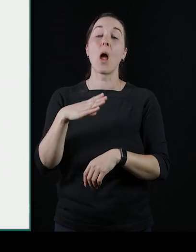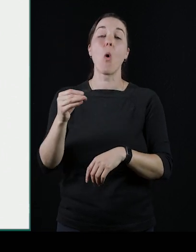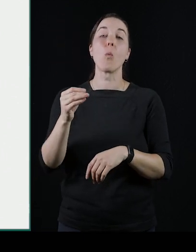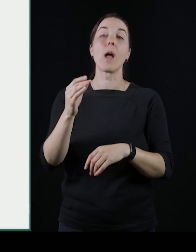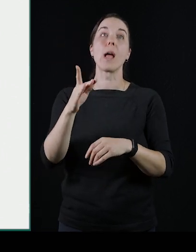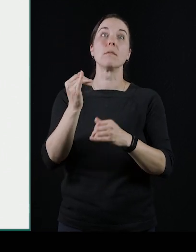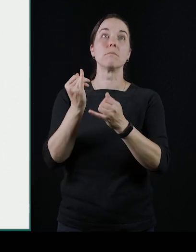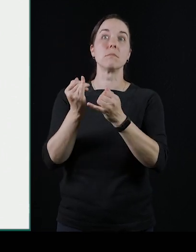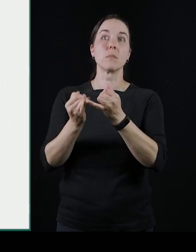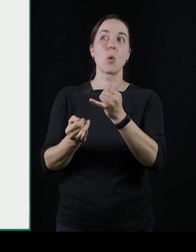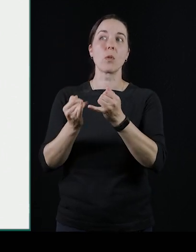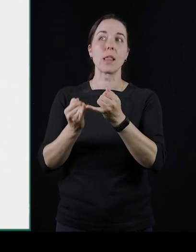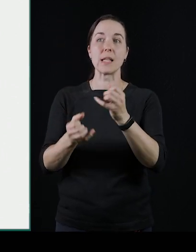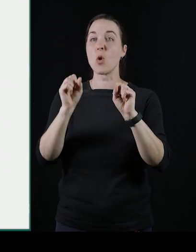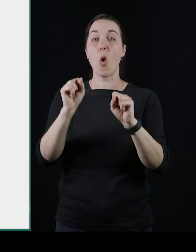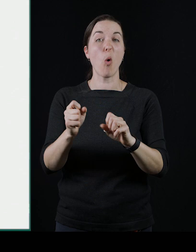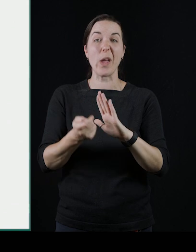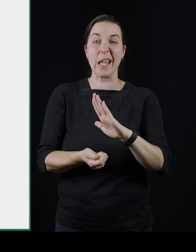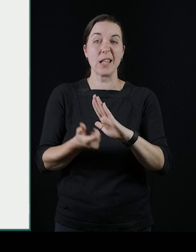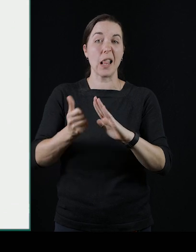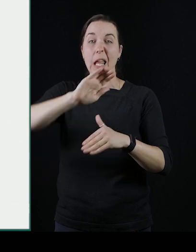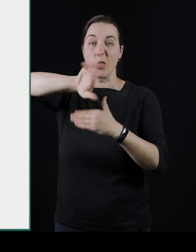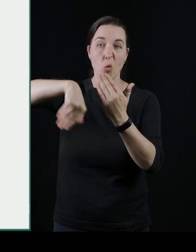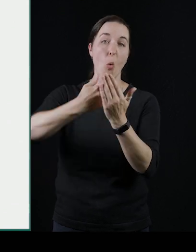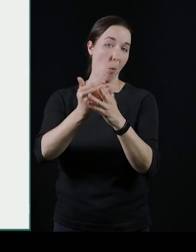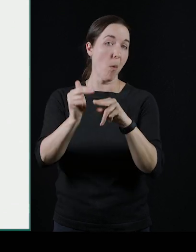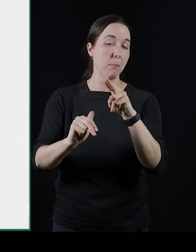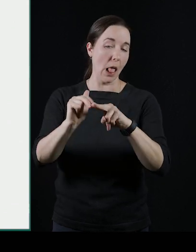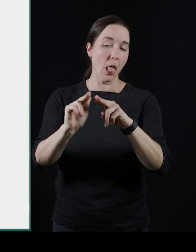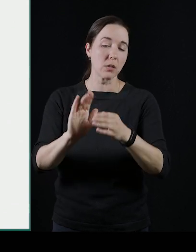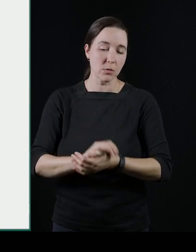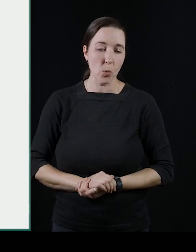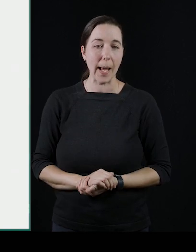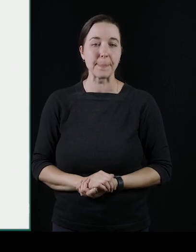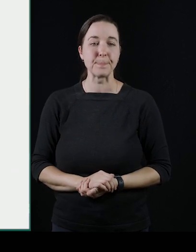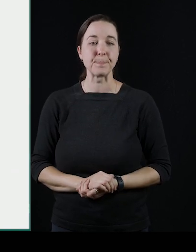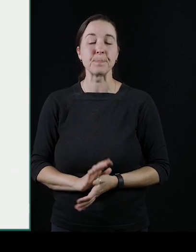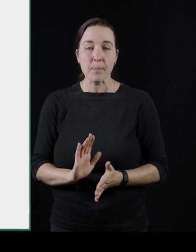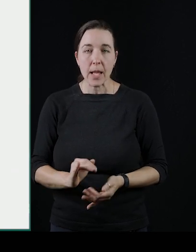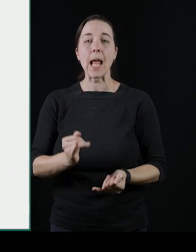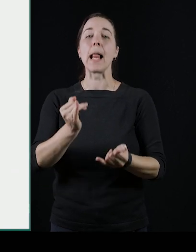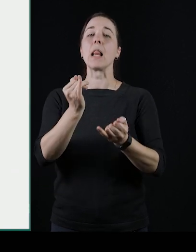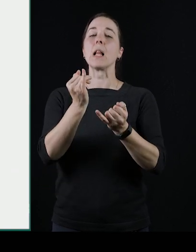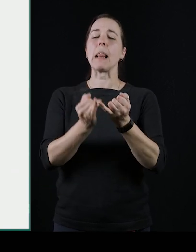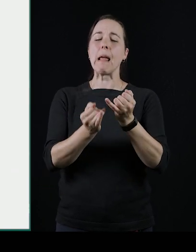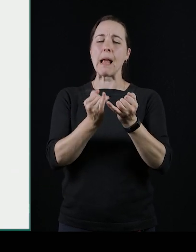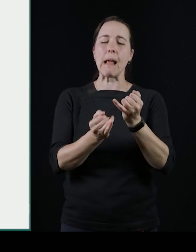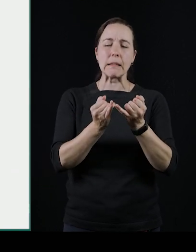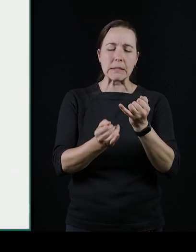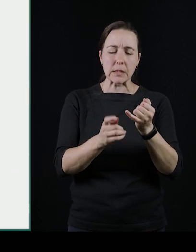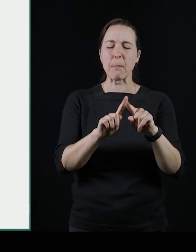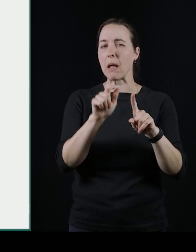we can delete the entire build. Last but not least, it's very useful again,